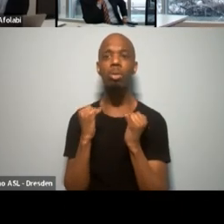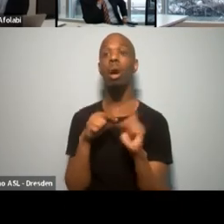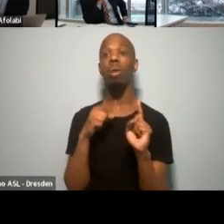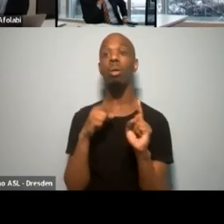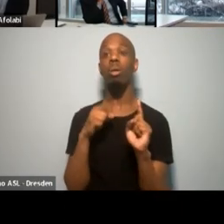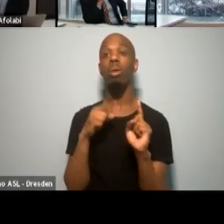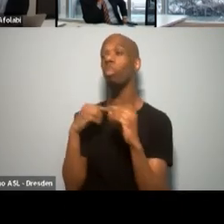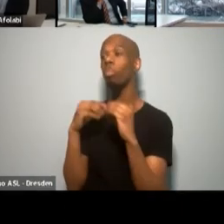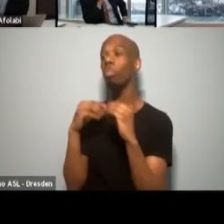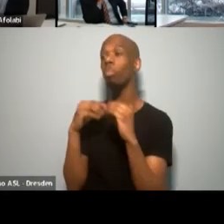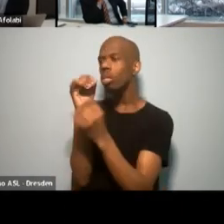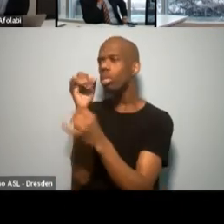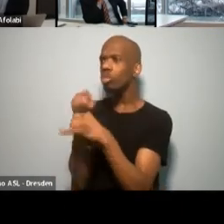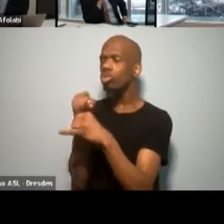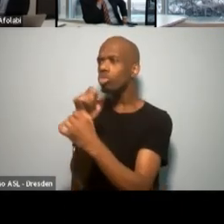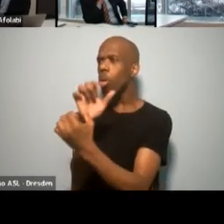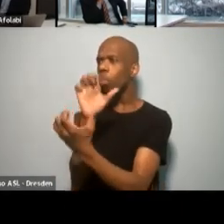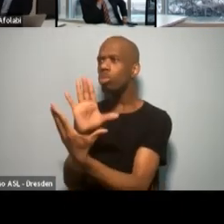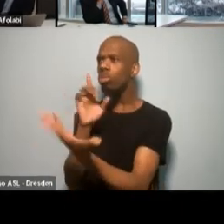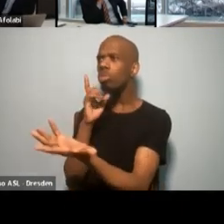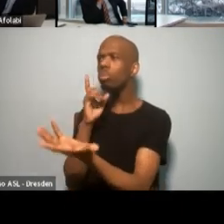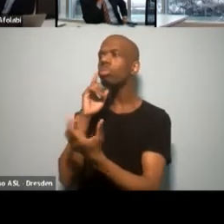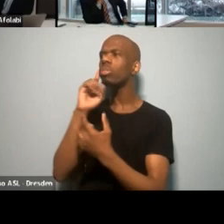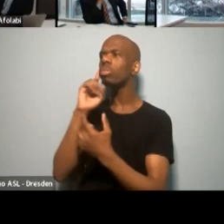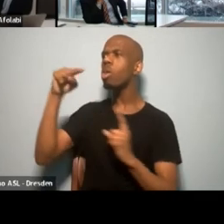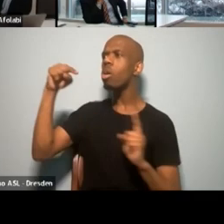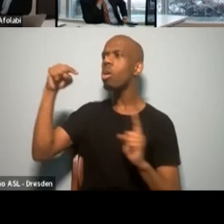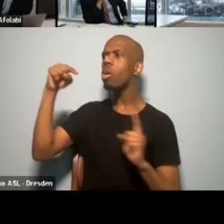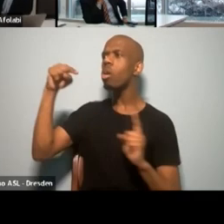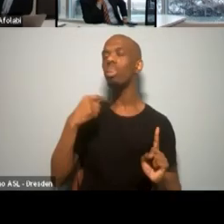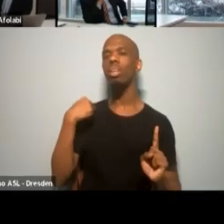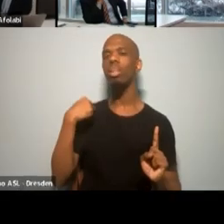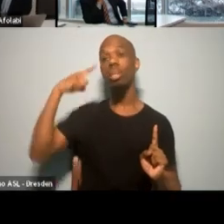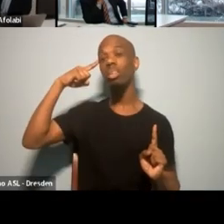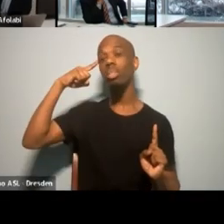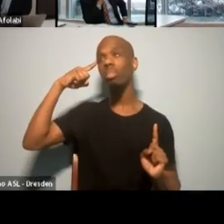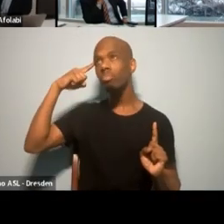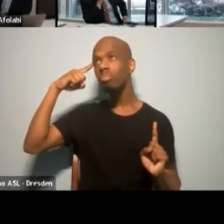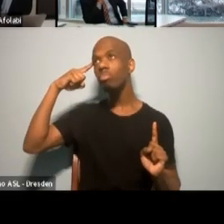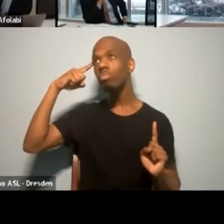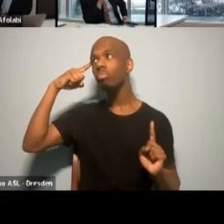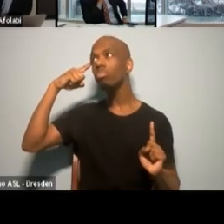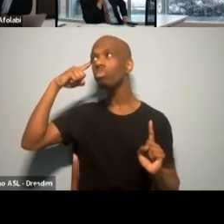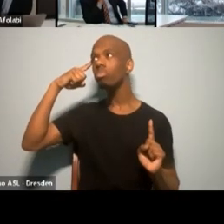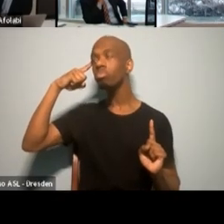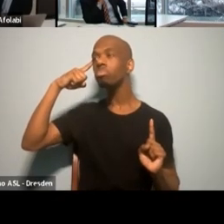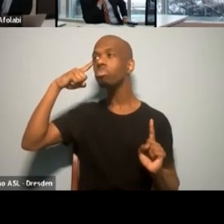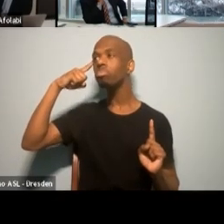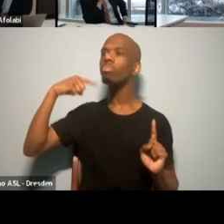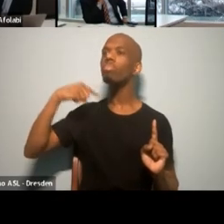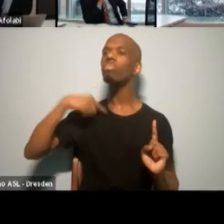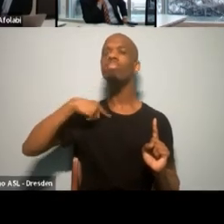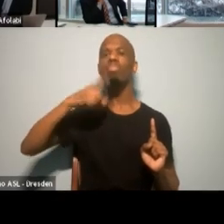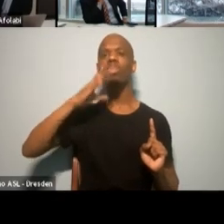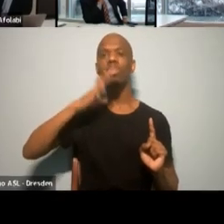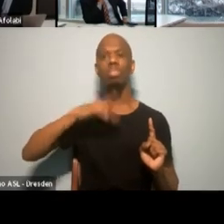there's been, I think what I would say is there's some efforts sometimes,